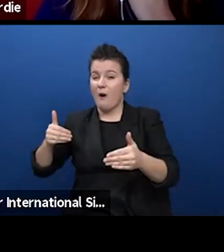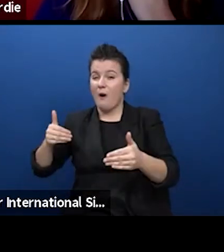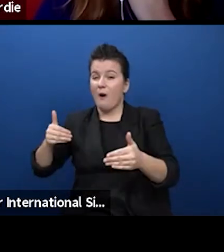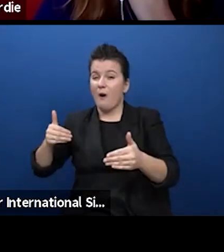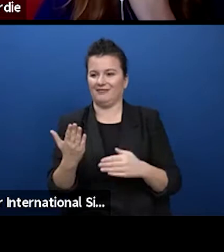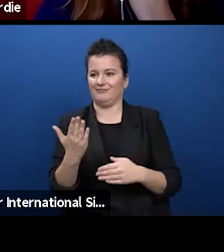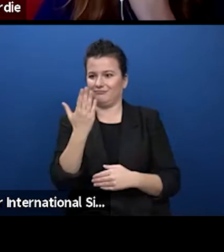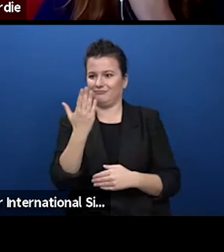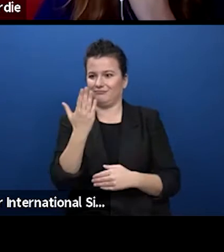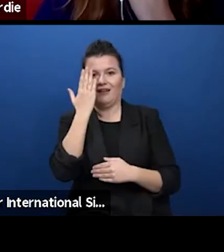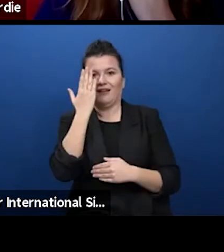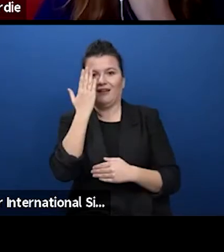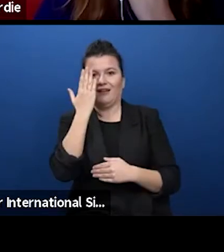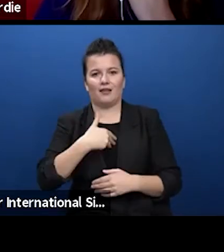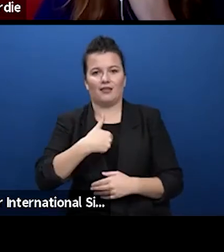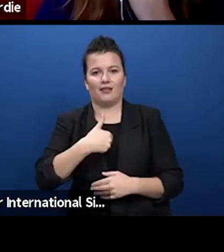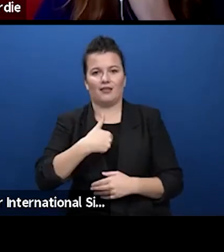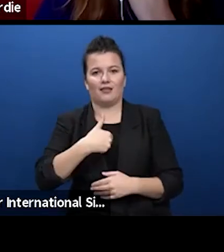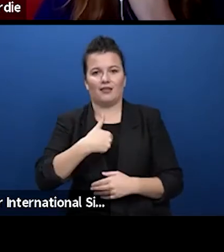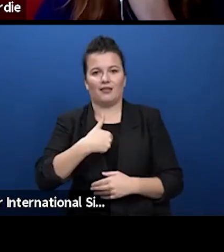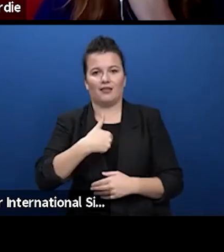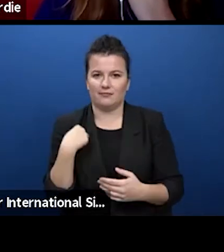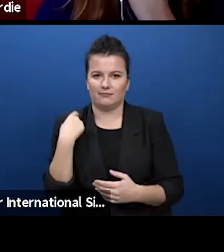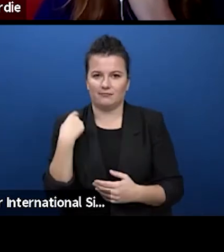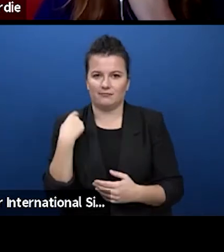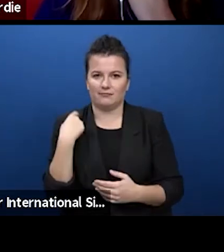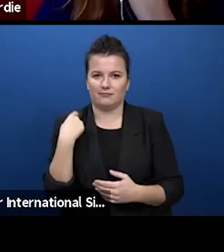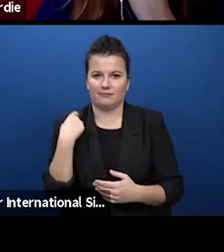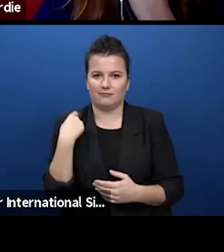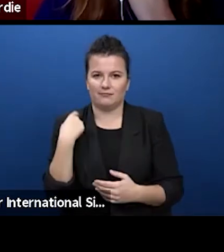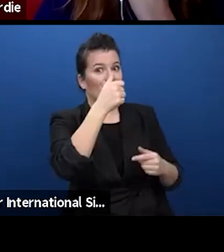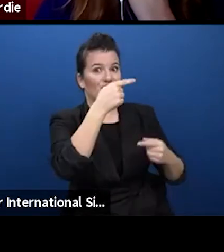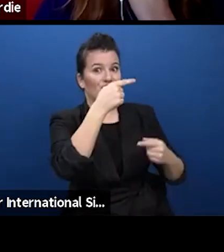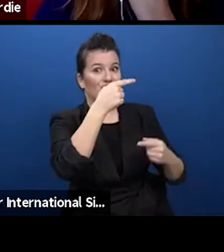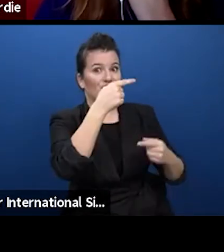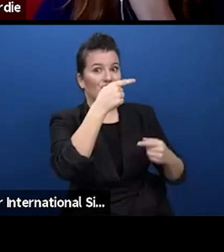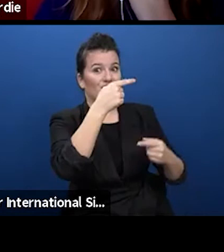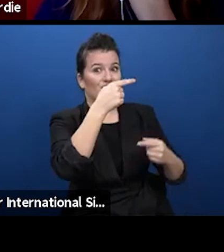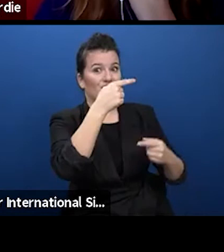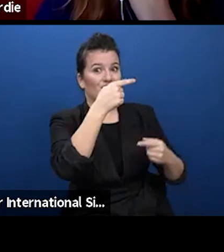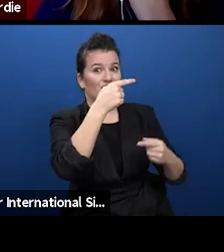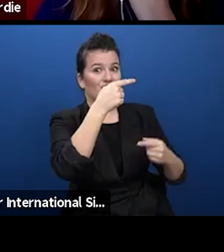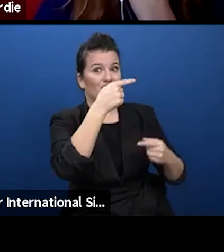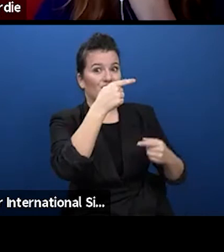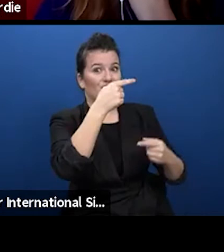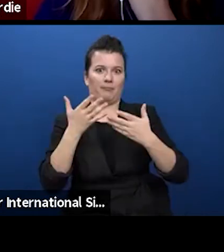you know. It's the only speech you held you know, there's even politicians talking you know so you better say something interesting I think. But it was okay and I was really happy then I said okay